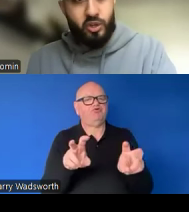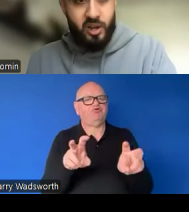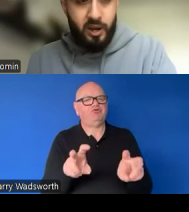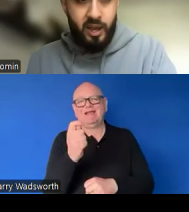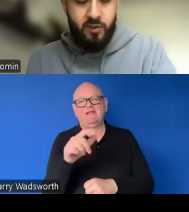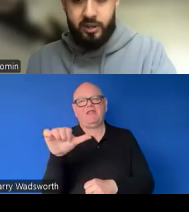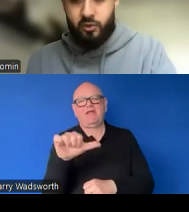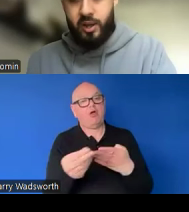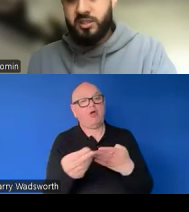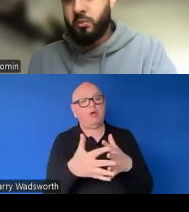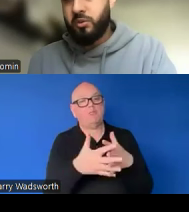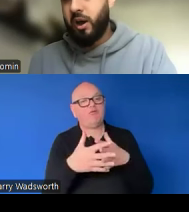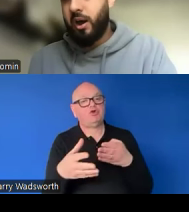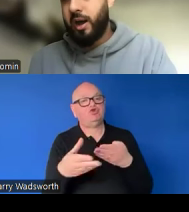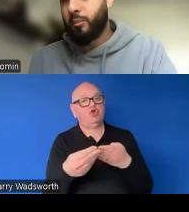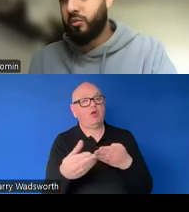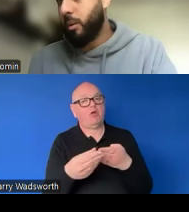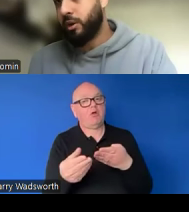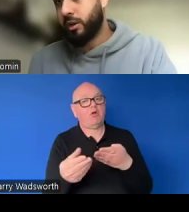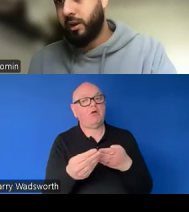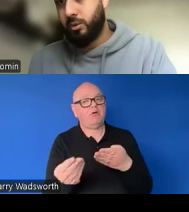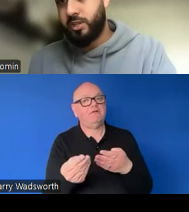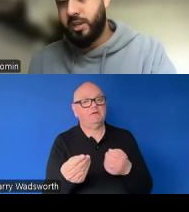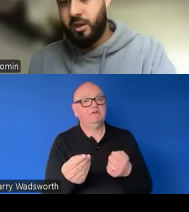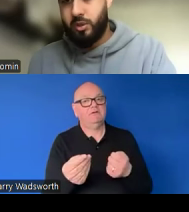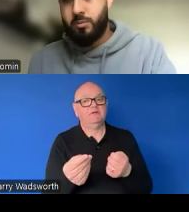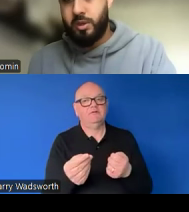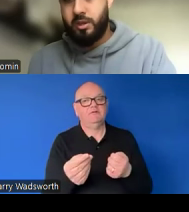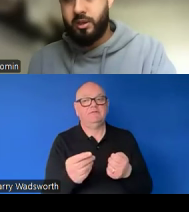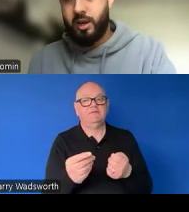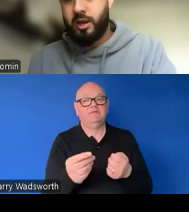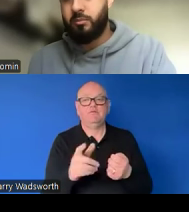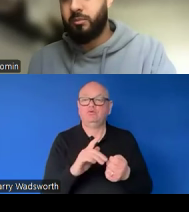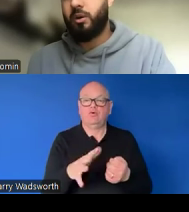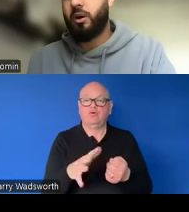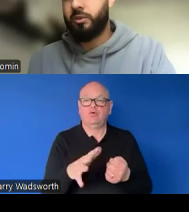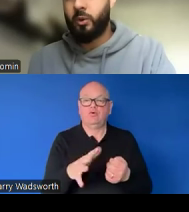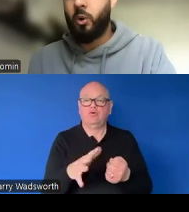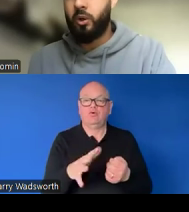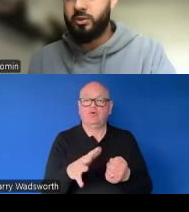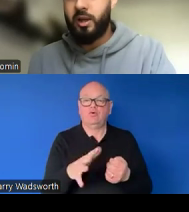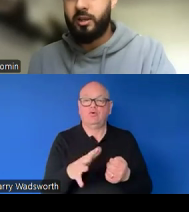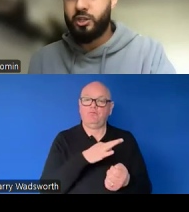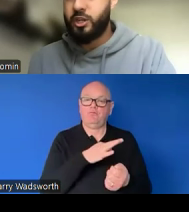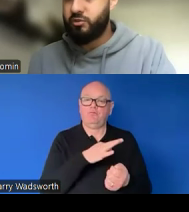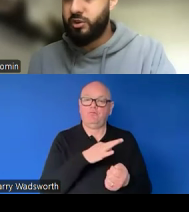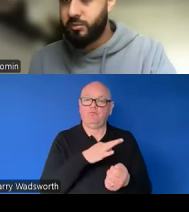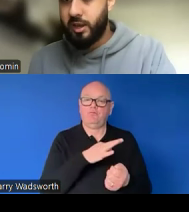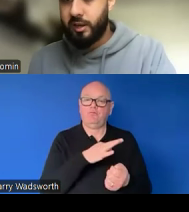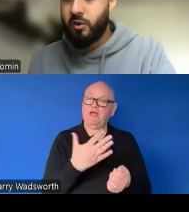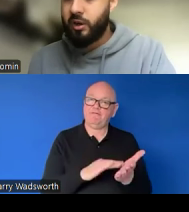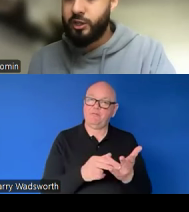You can apply for Ad Grants, and we've got Monica who's here with me on call as well, and she introduced me earlier on.